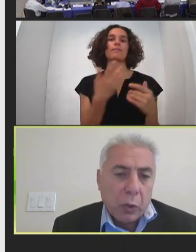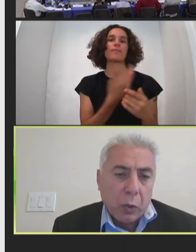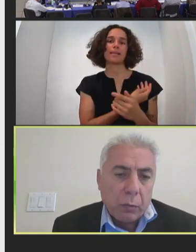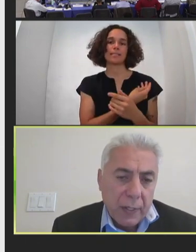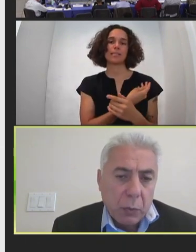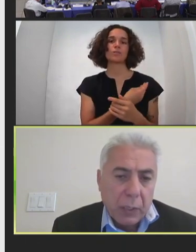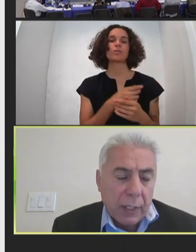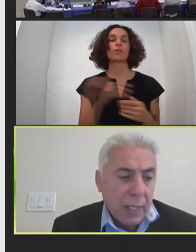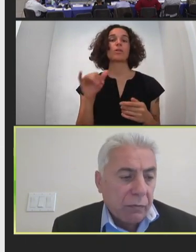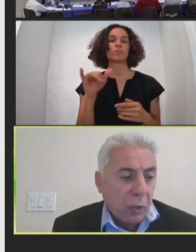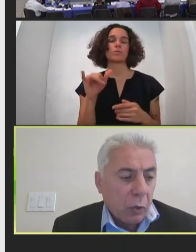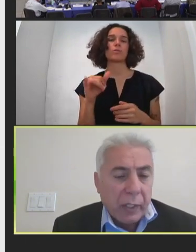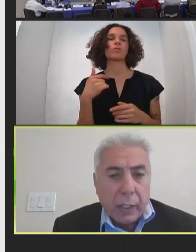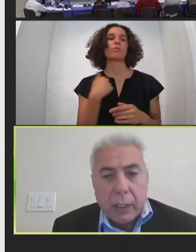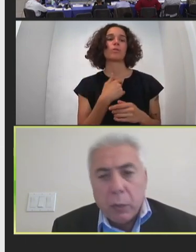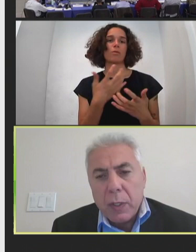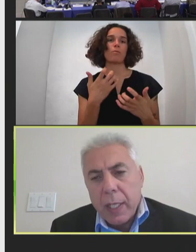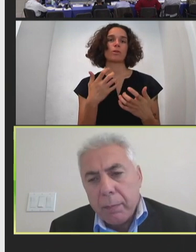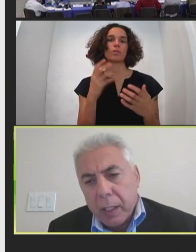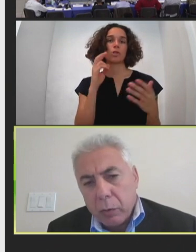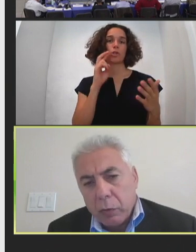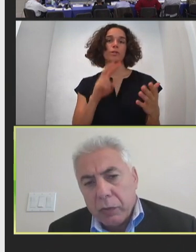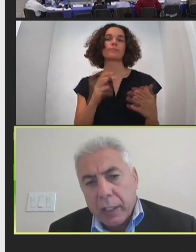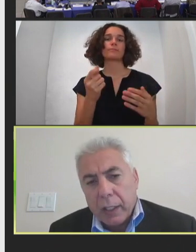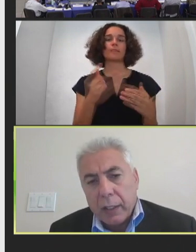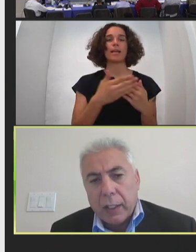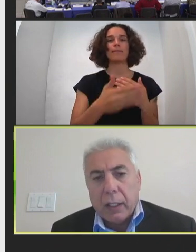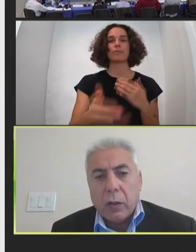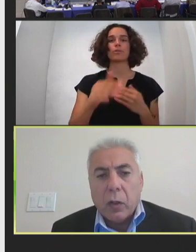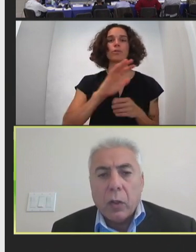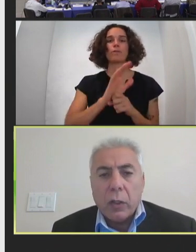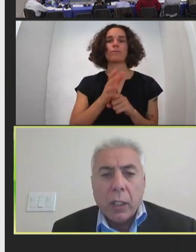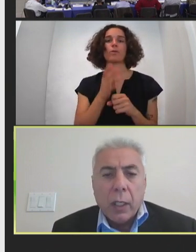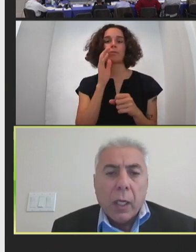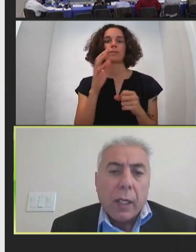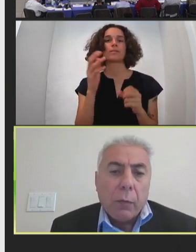to look -- since we did this after COVID-19 -- what's the impact of COVID-19 on -- was